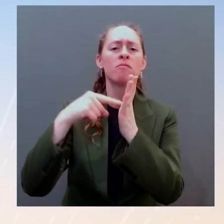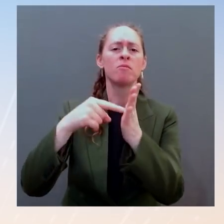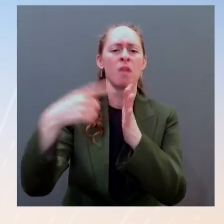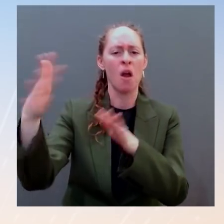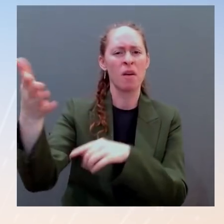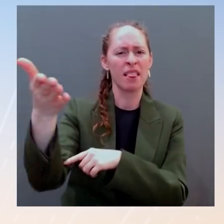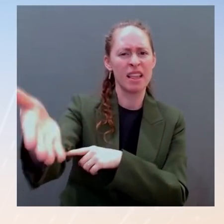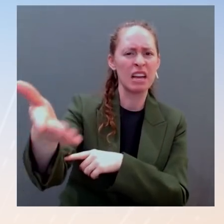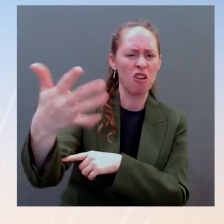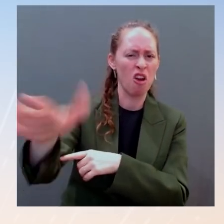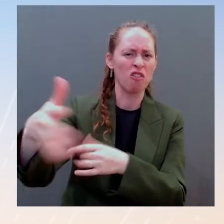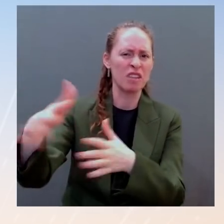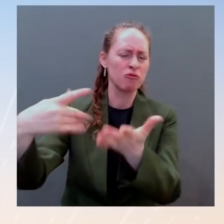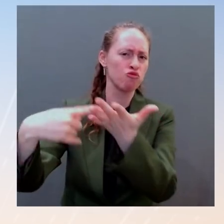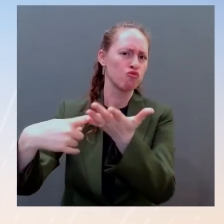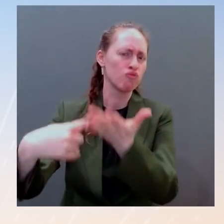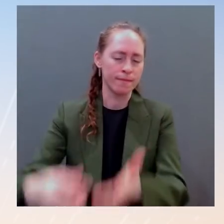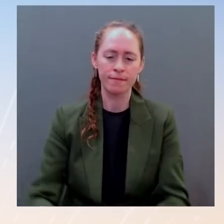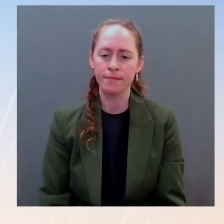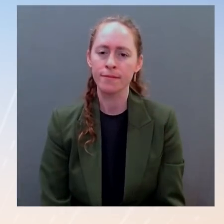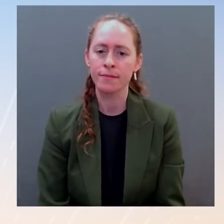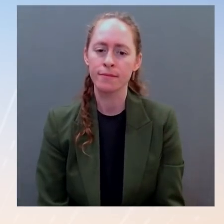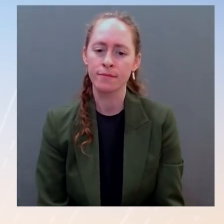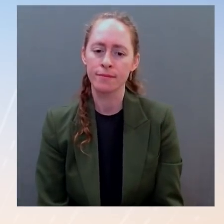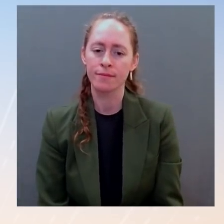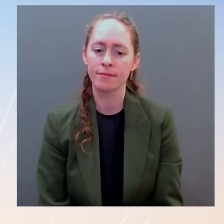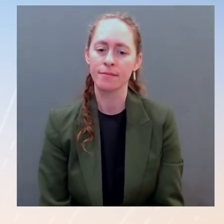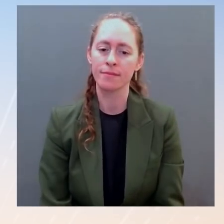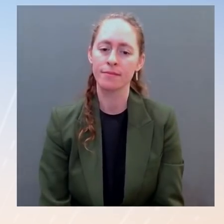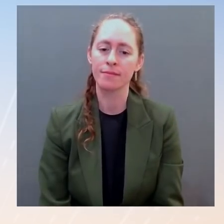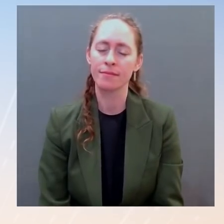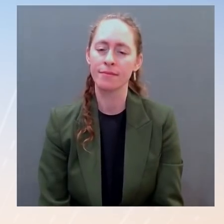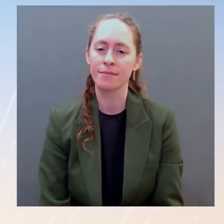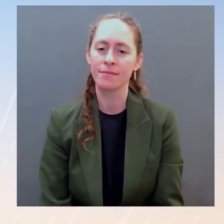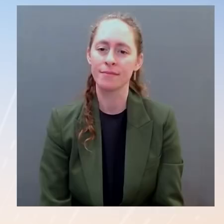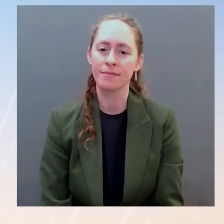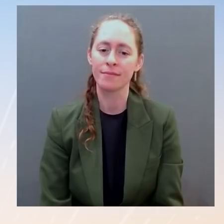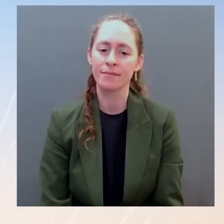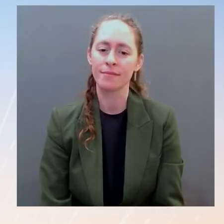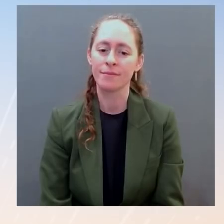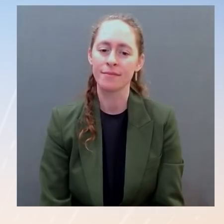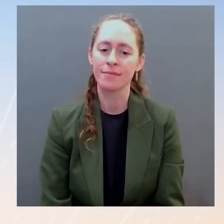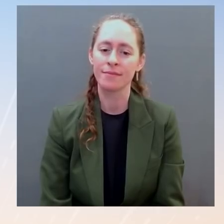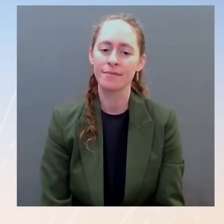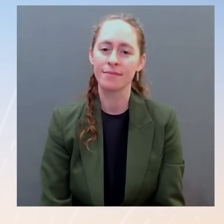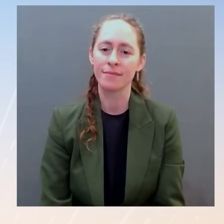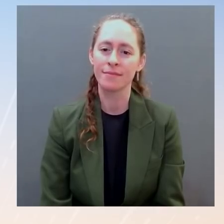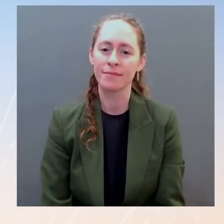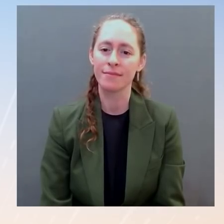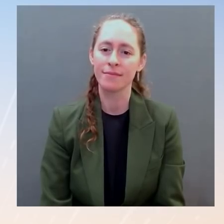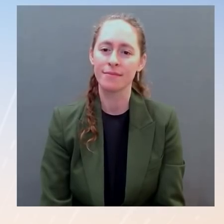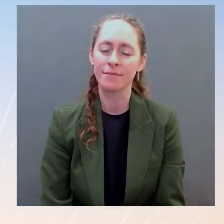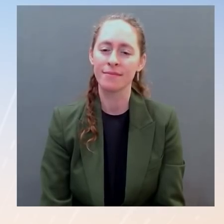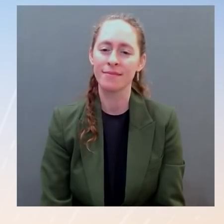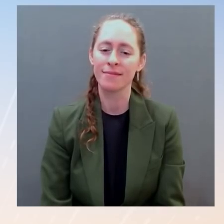Okay. You're kind of matching today, I'll note. Yeah, there you go. In your suits -- The Press: We got the memo. Ms. Psaki: -- in blue. The Press: Yeah, so, more people are starting